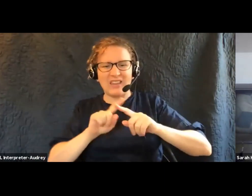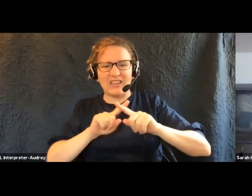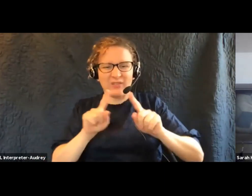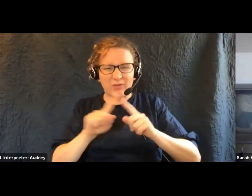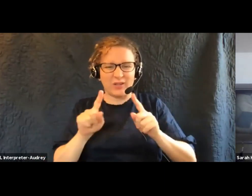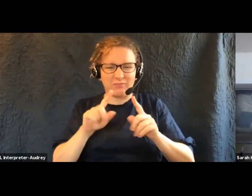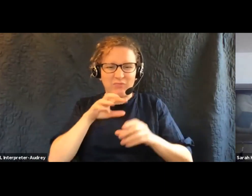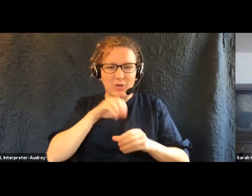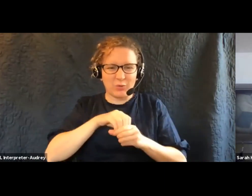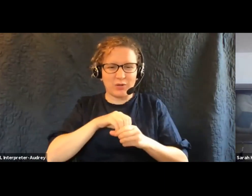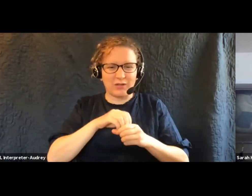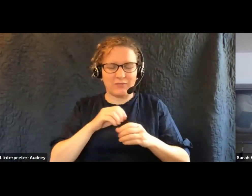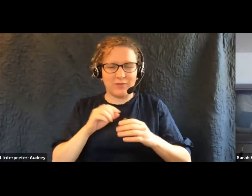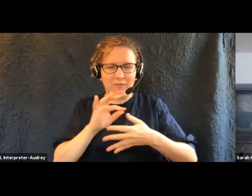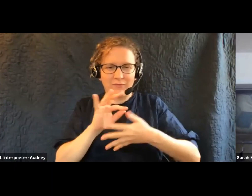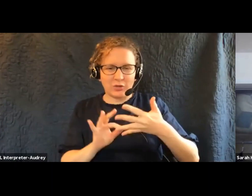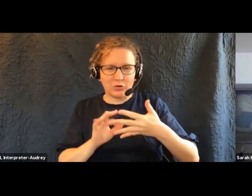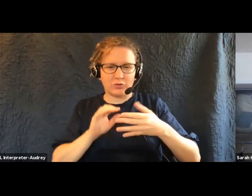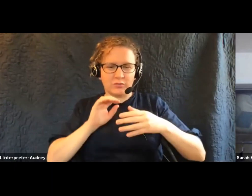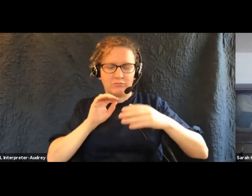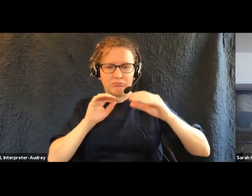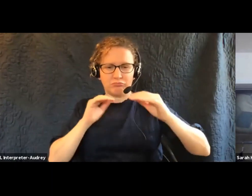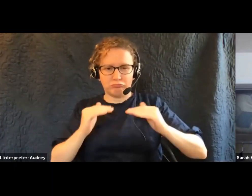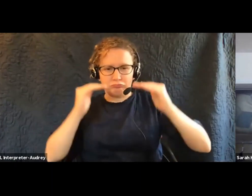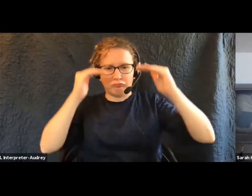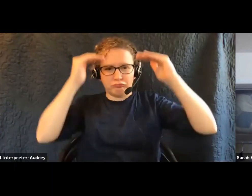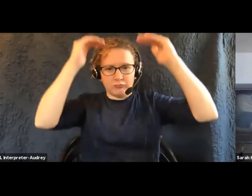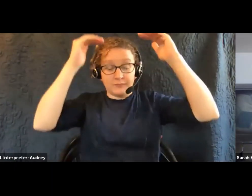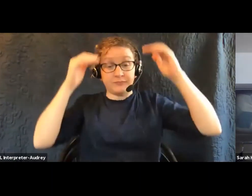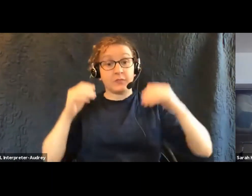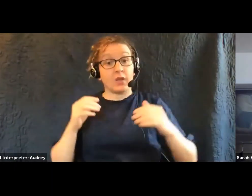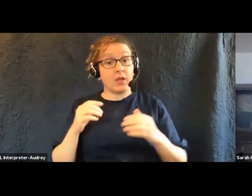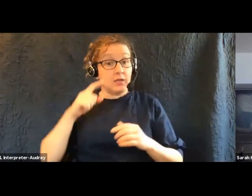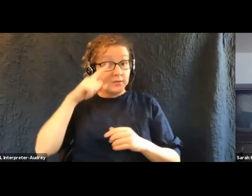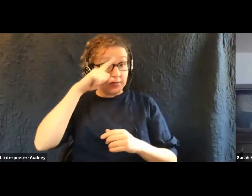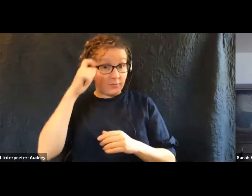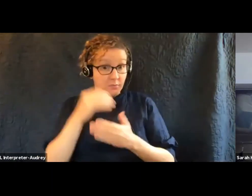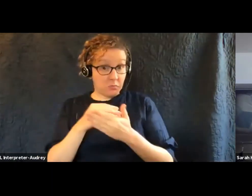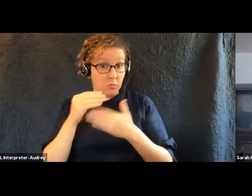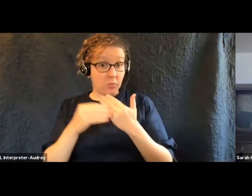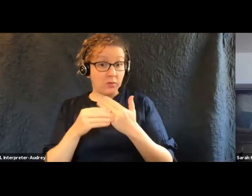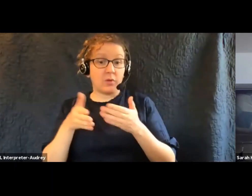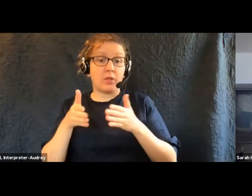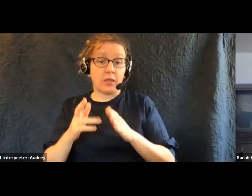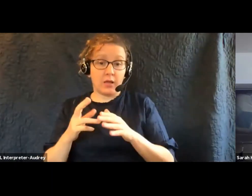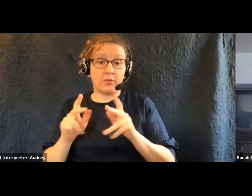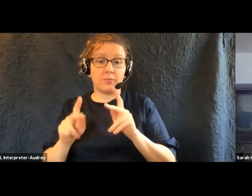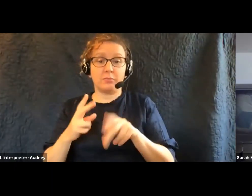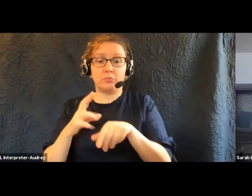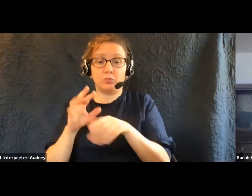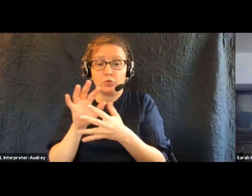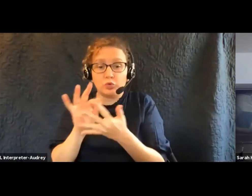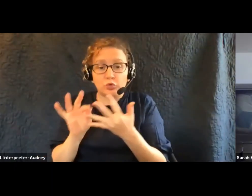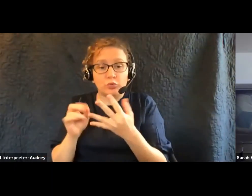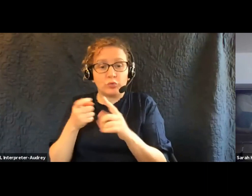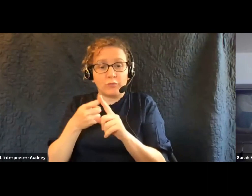obviously for the Summer programs allowed people to choose from among any number of